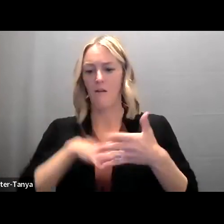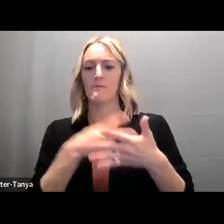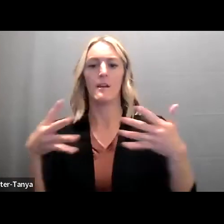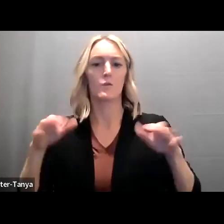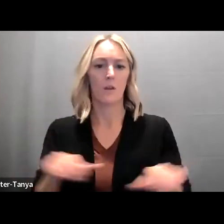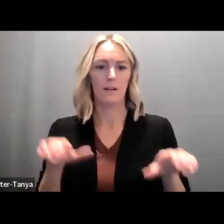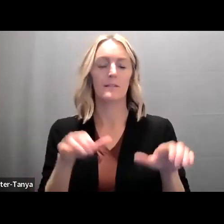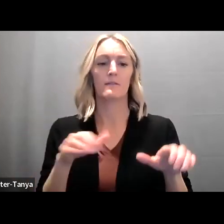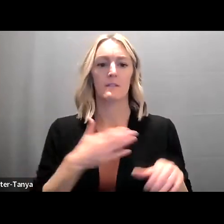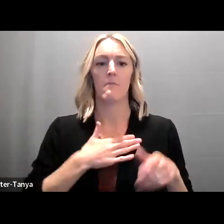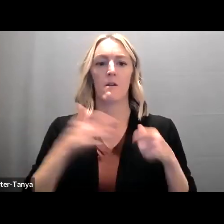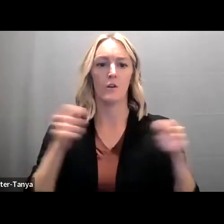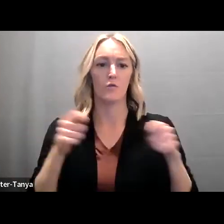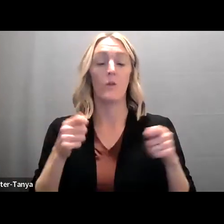Access to food at any time.